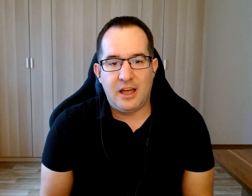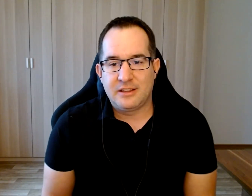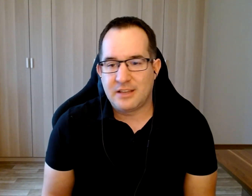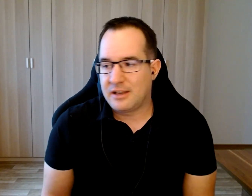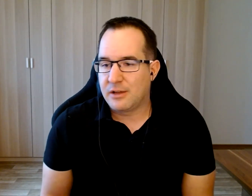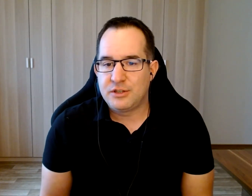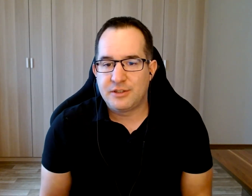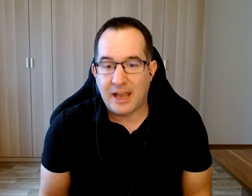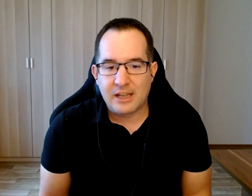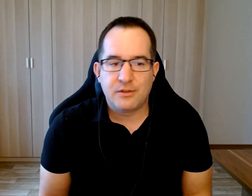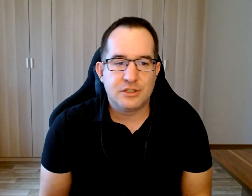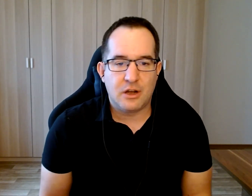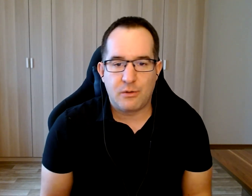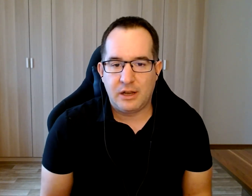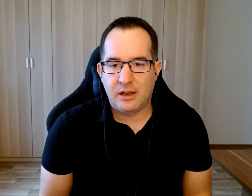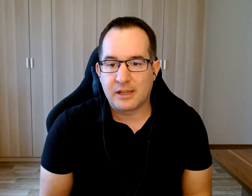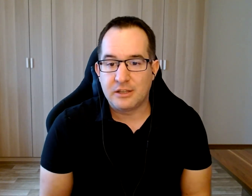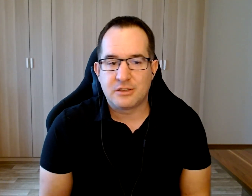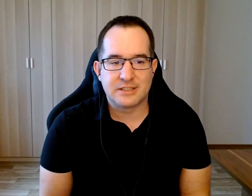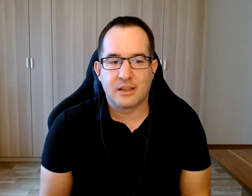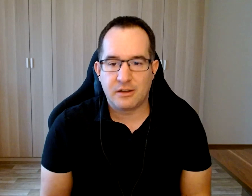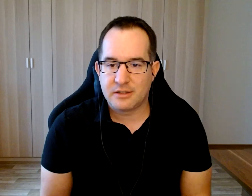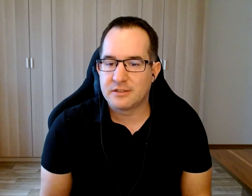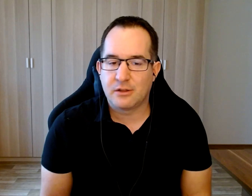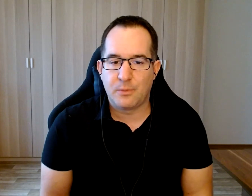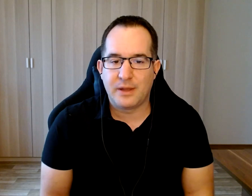And sign languages is really an interesting topic.